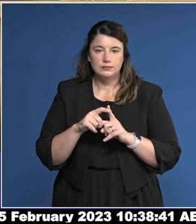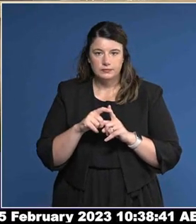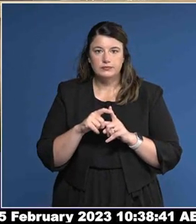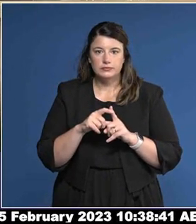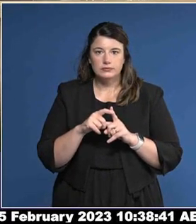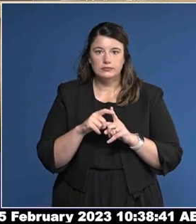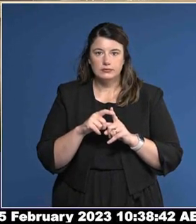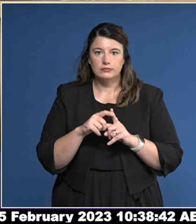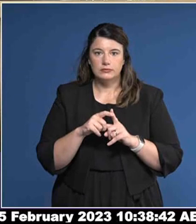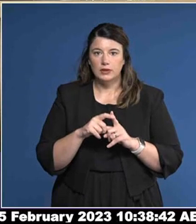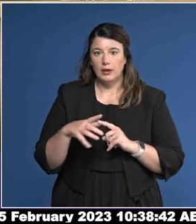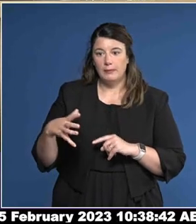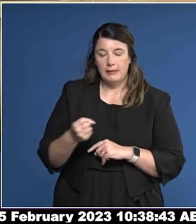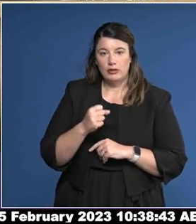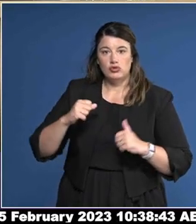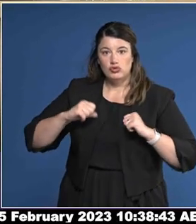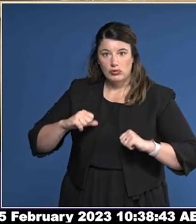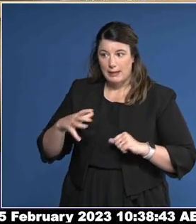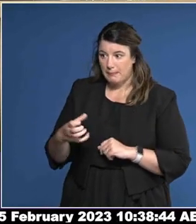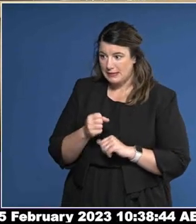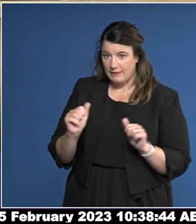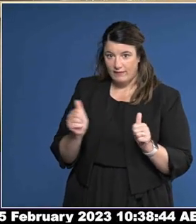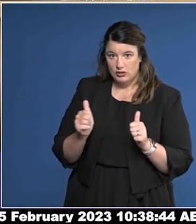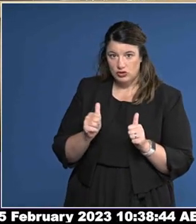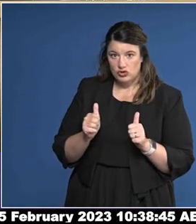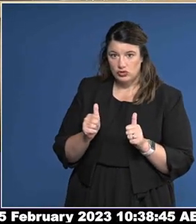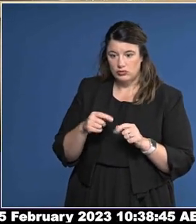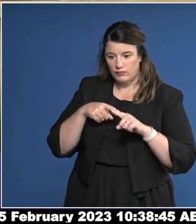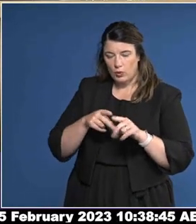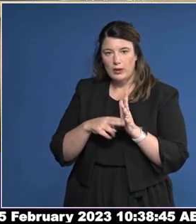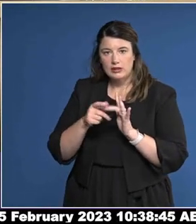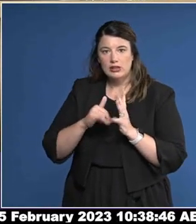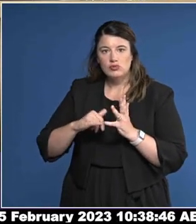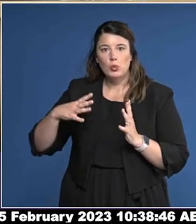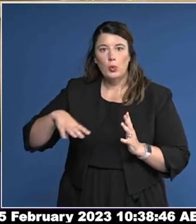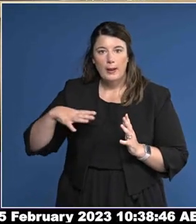training that has to be completed to meet NDIS requirements? Yes.